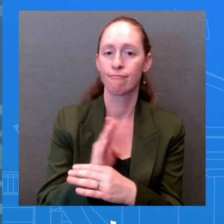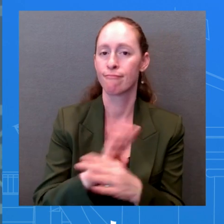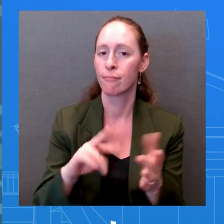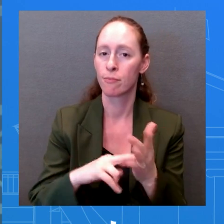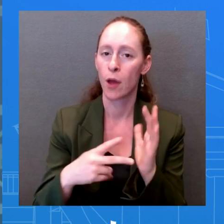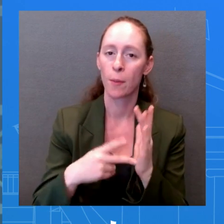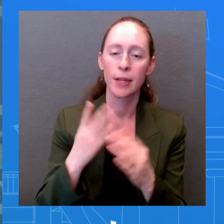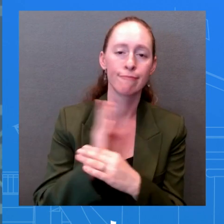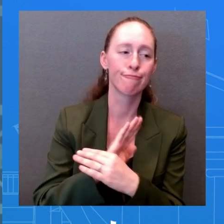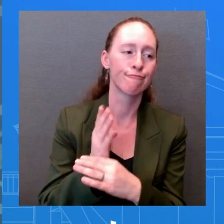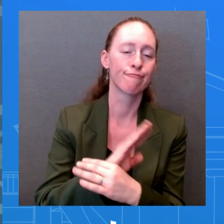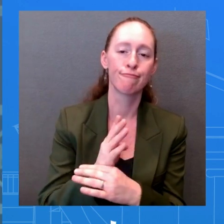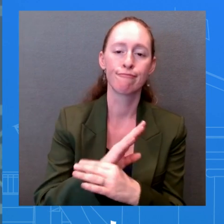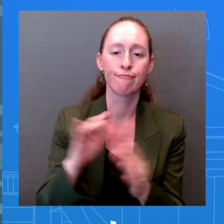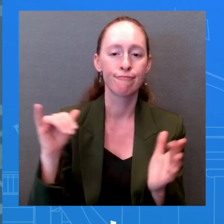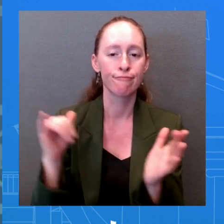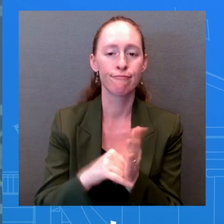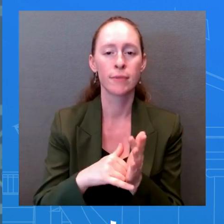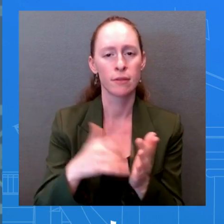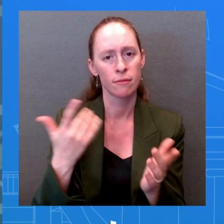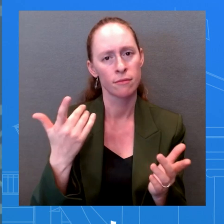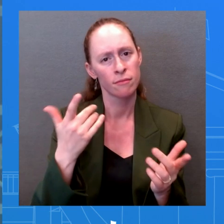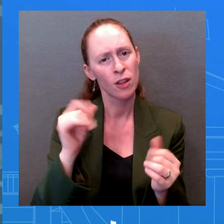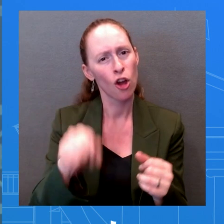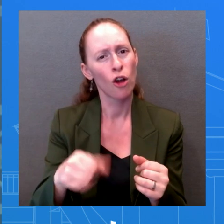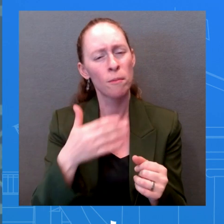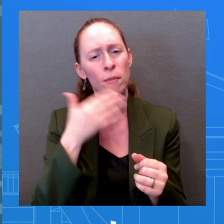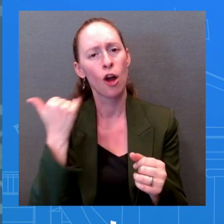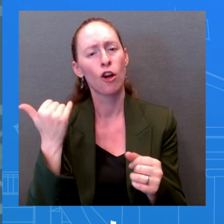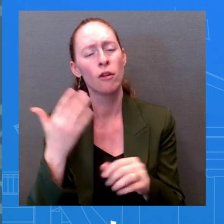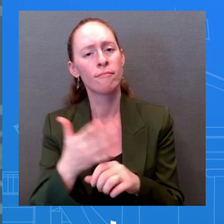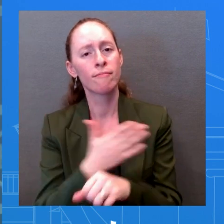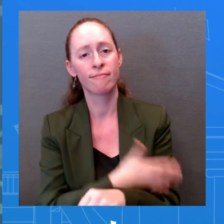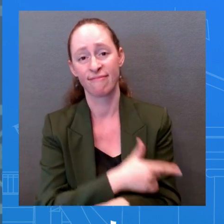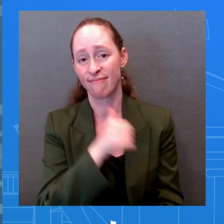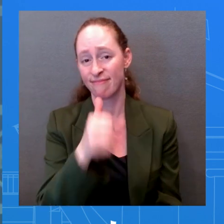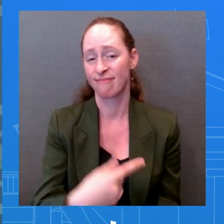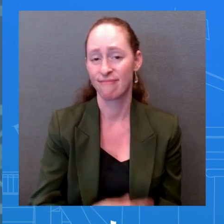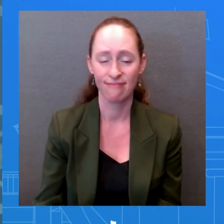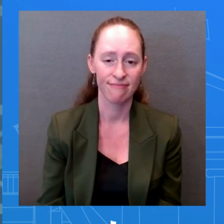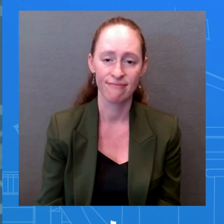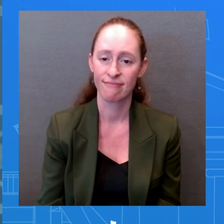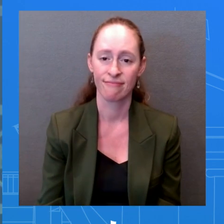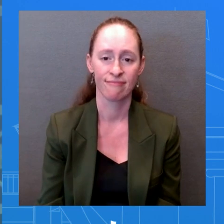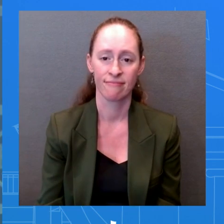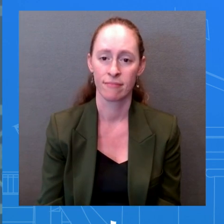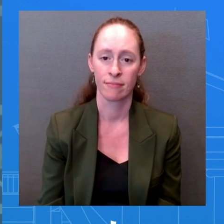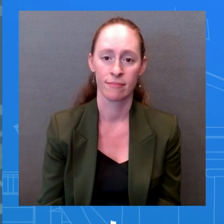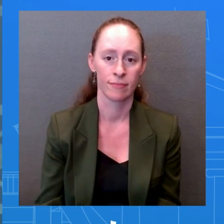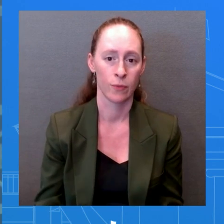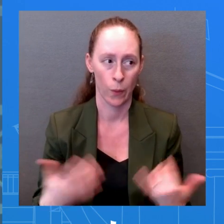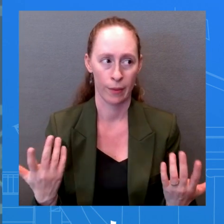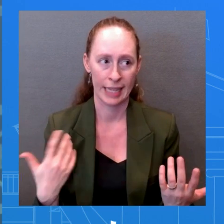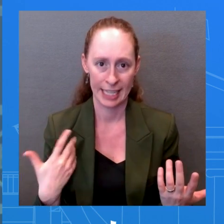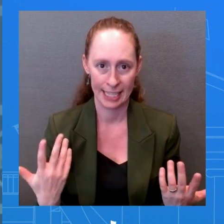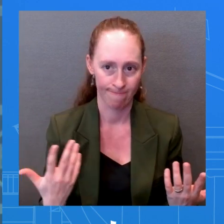there is not action from them to actually deal with this issue that we're seeing with the immigration system. So, the team here at the White House